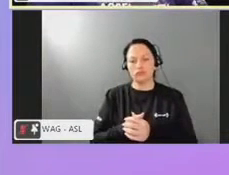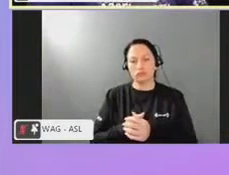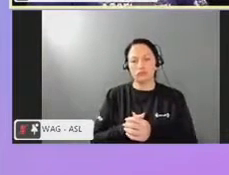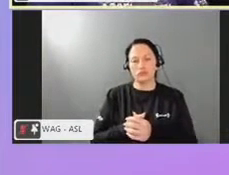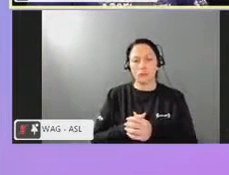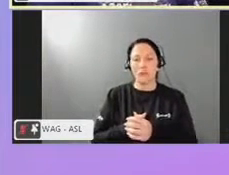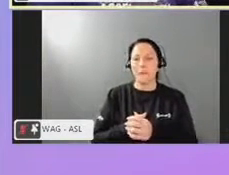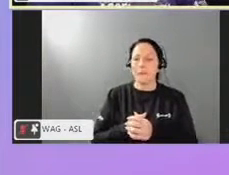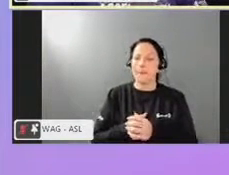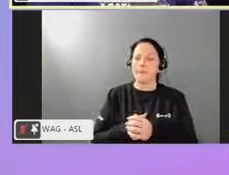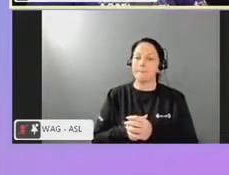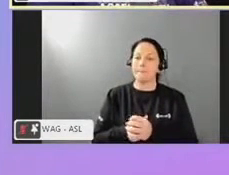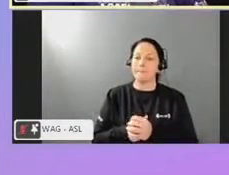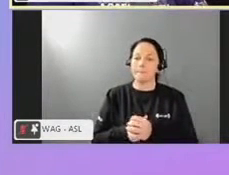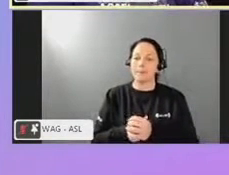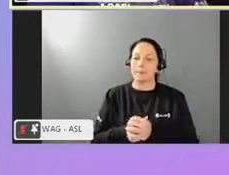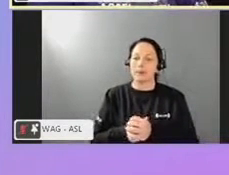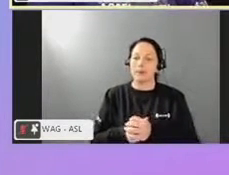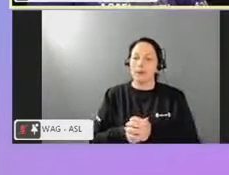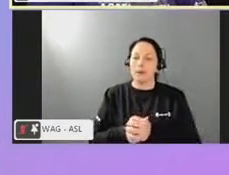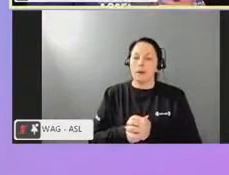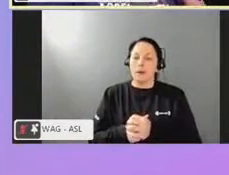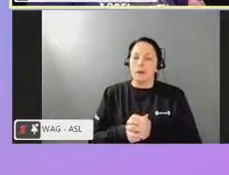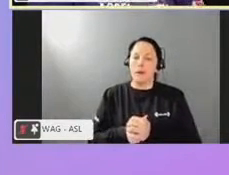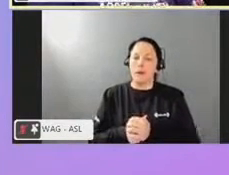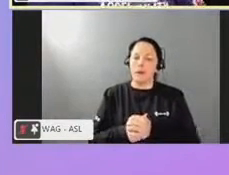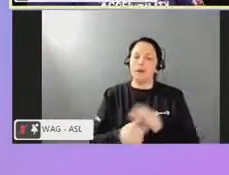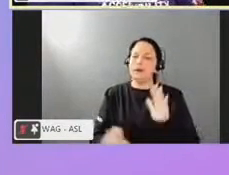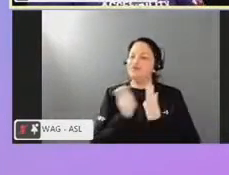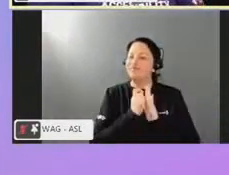have paid attention to those things. Convert that logic 2